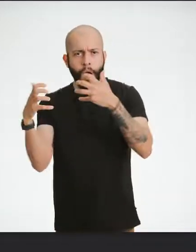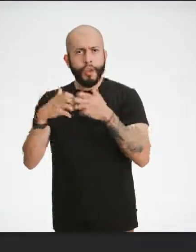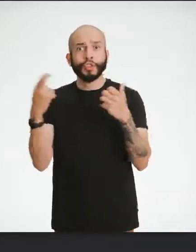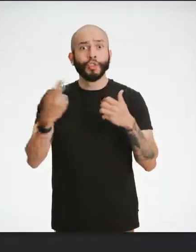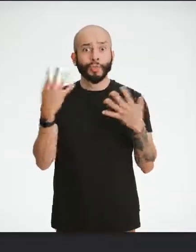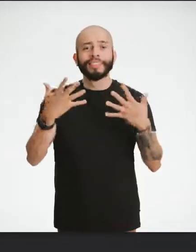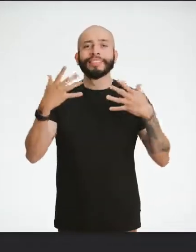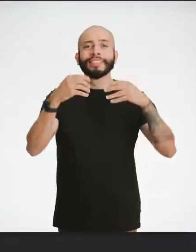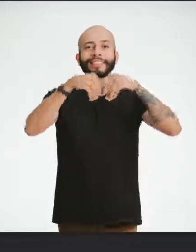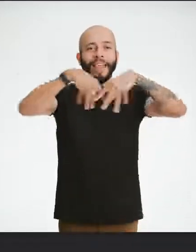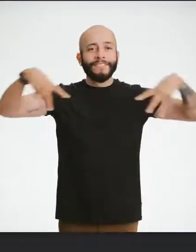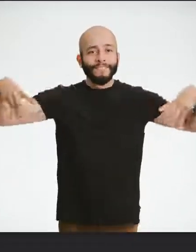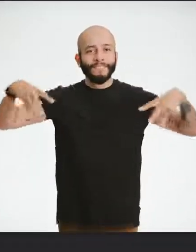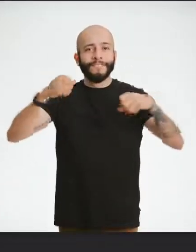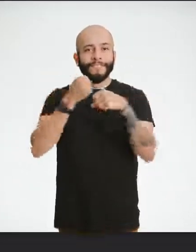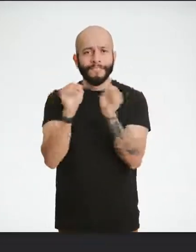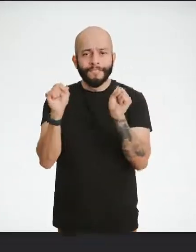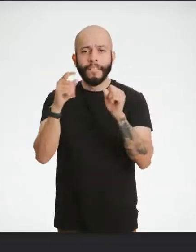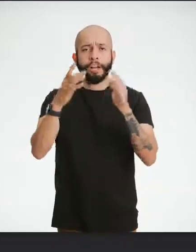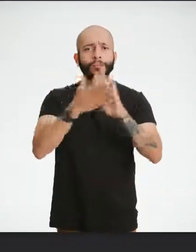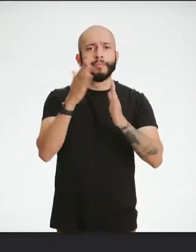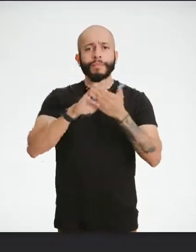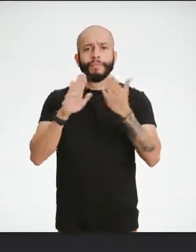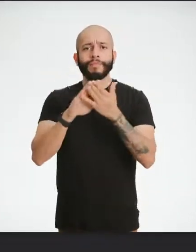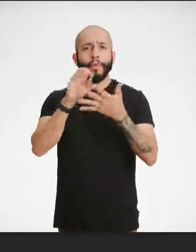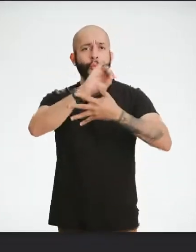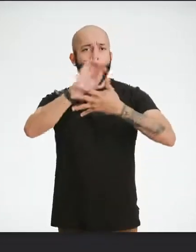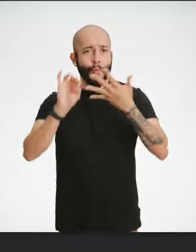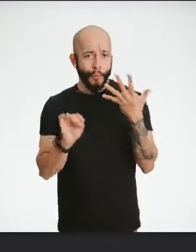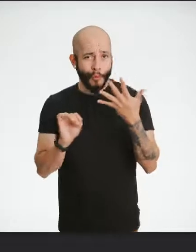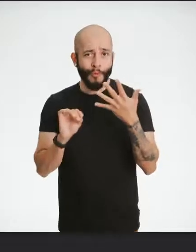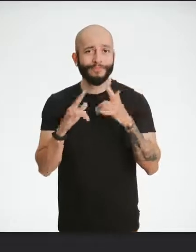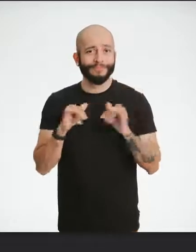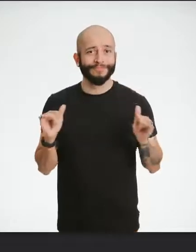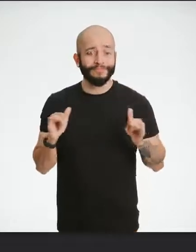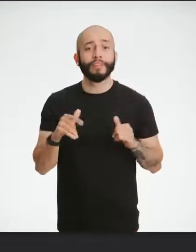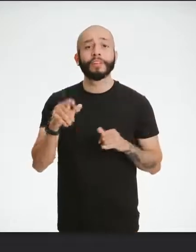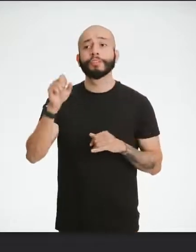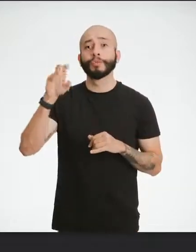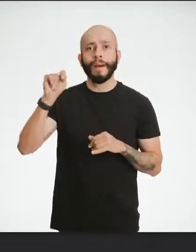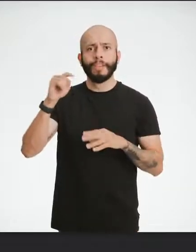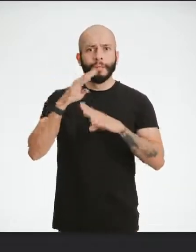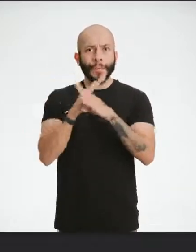Actors allow you to isolate your data using thread-safe, concurrently-executing code.